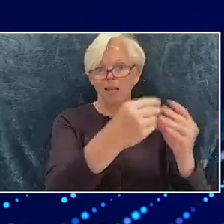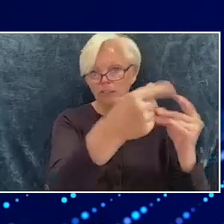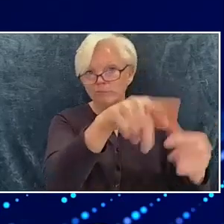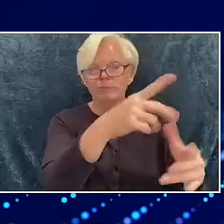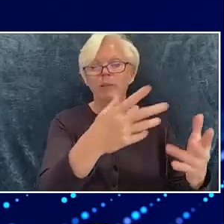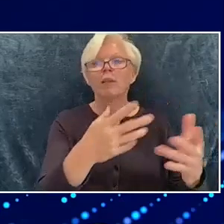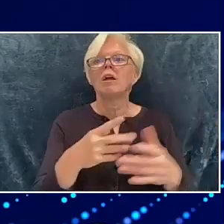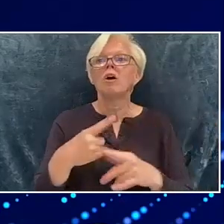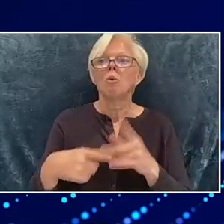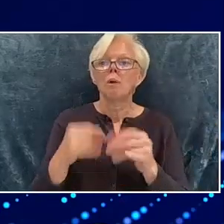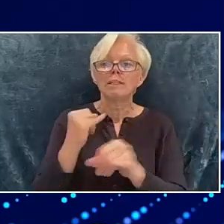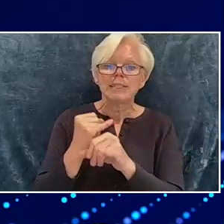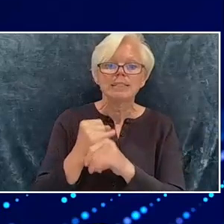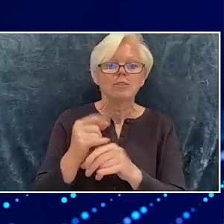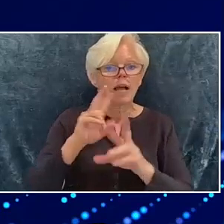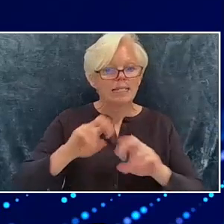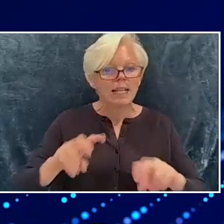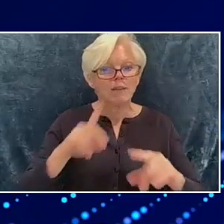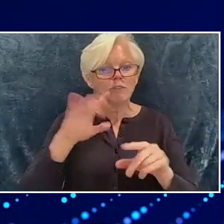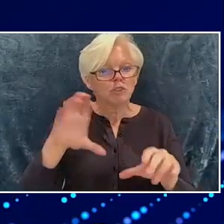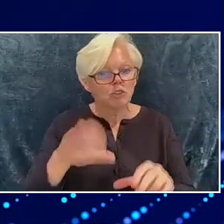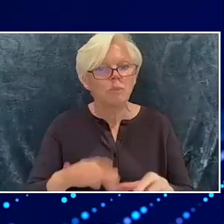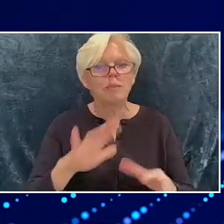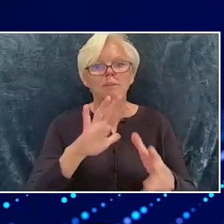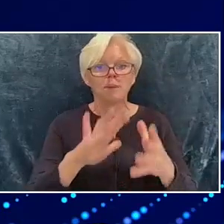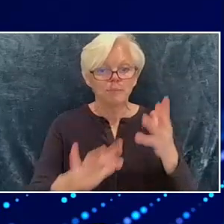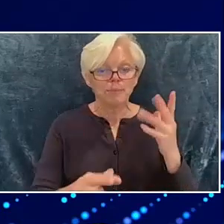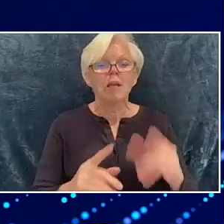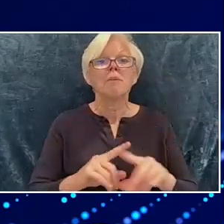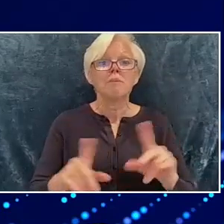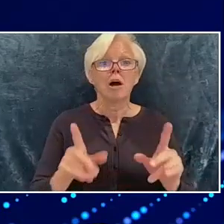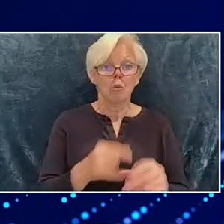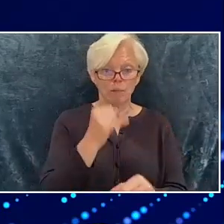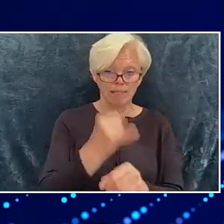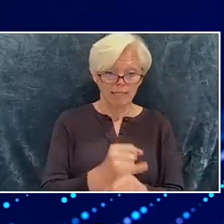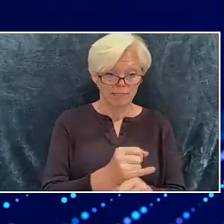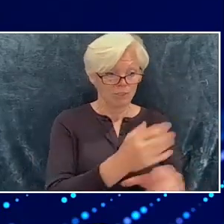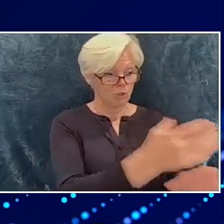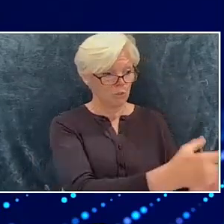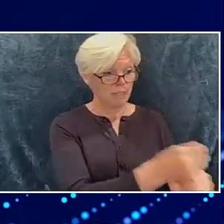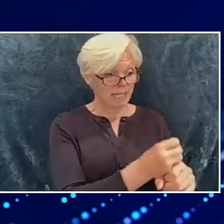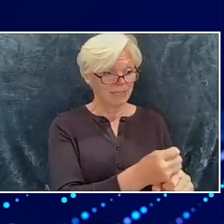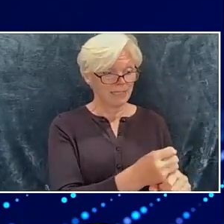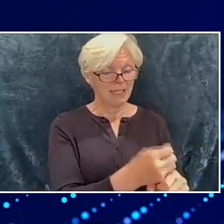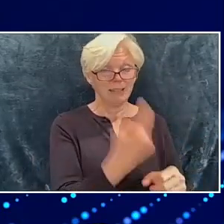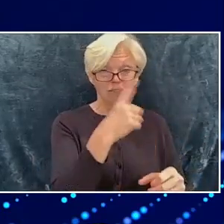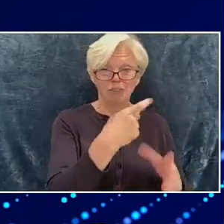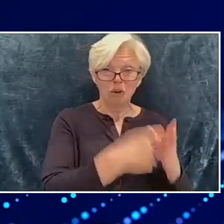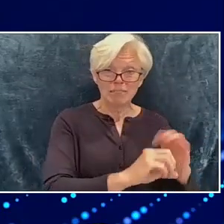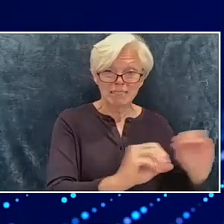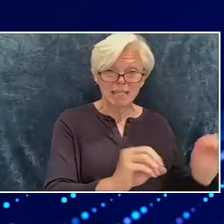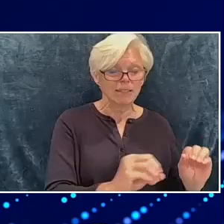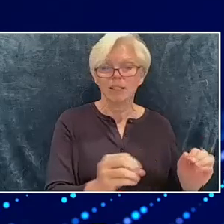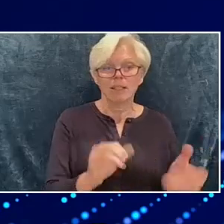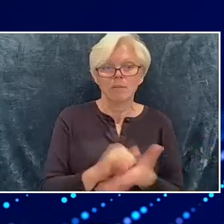for doing that, etc.? But when it's- when the institution gets it for nothing, well, there's no analysis to do because there's nothing to compare